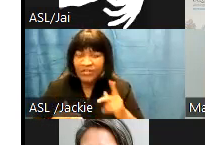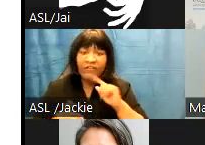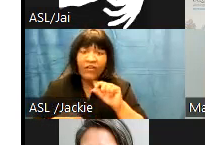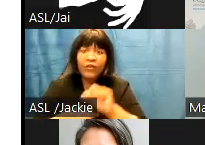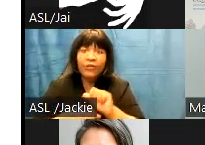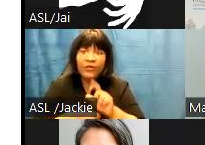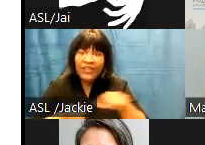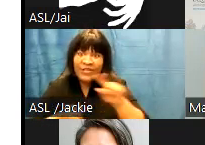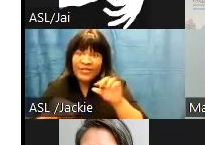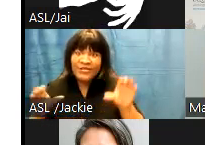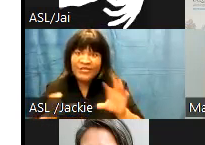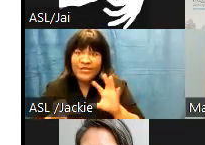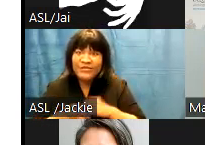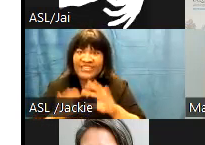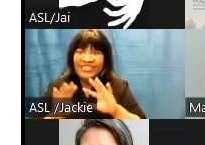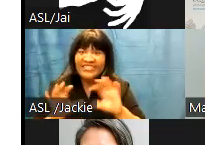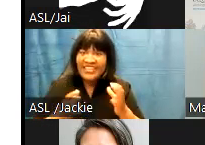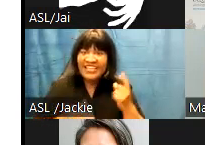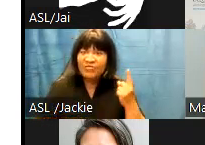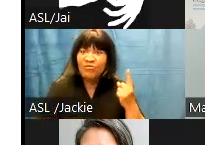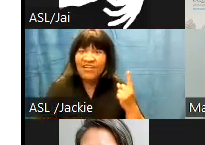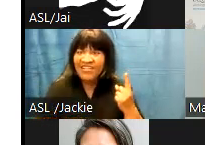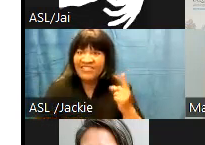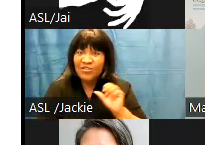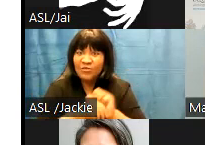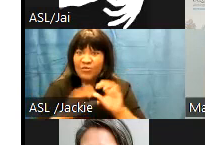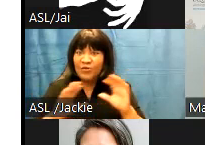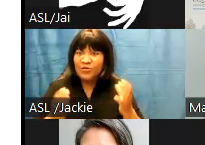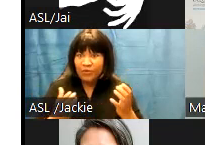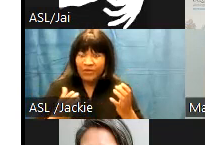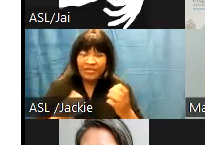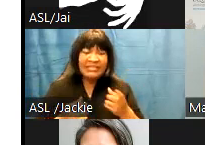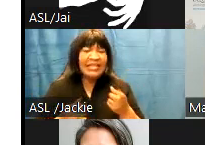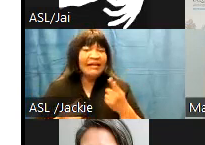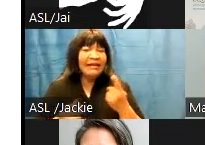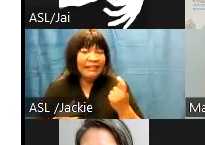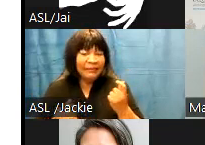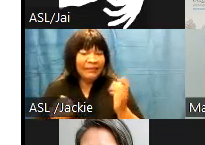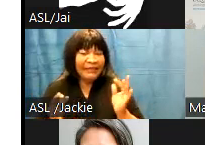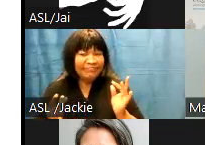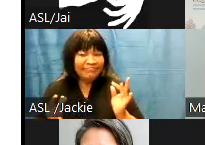all are doing with these class 1 work groups. This is where it gets a little bit important.